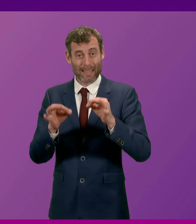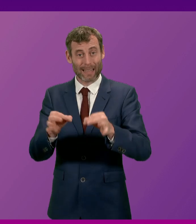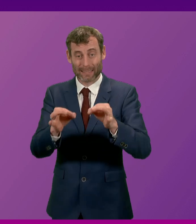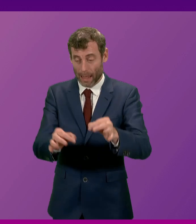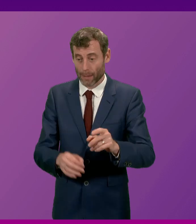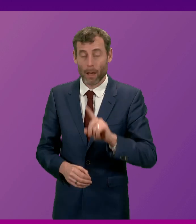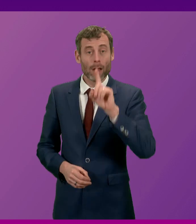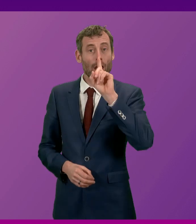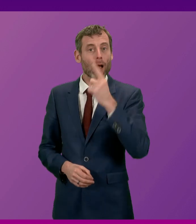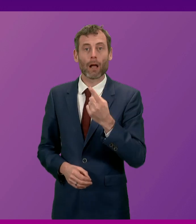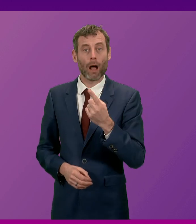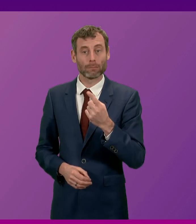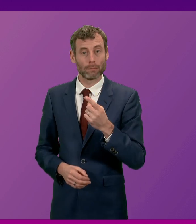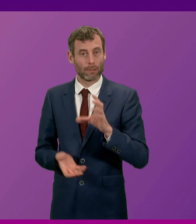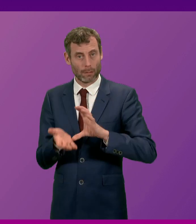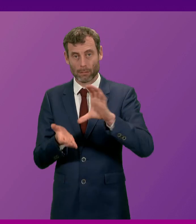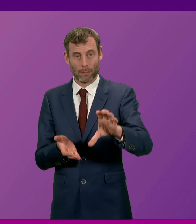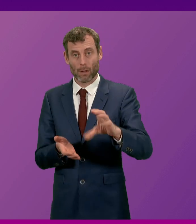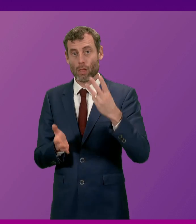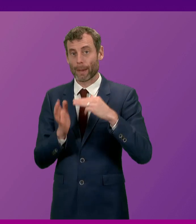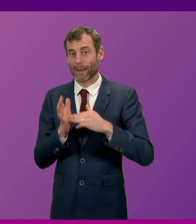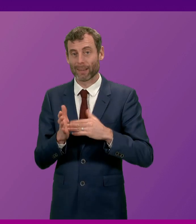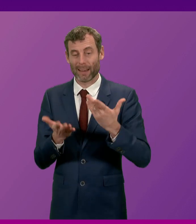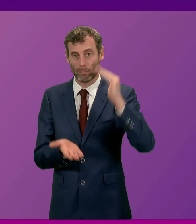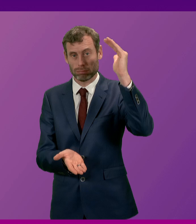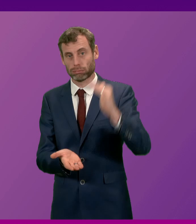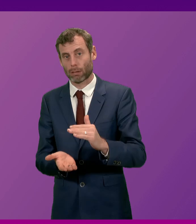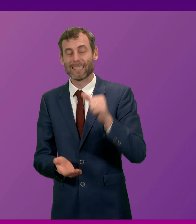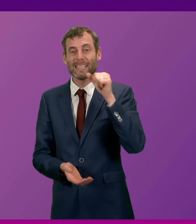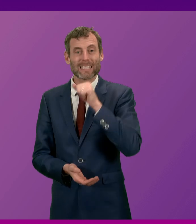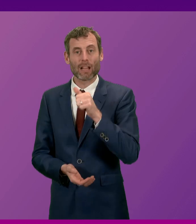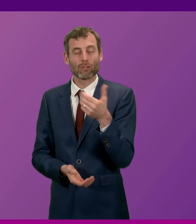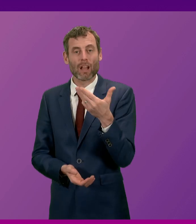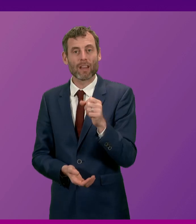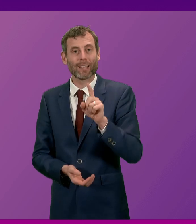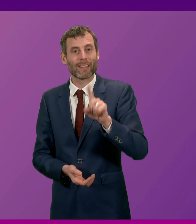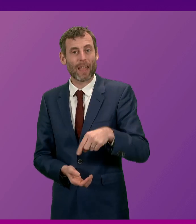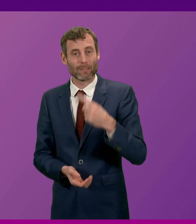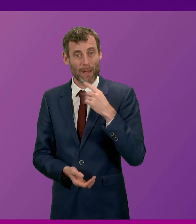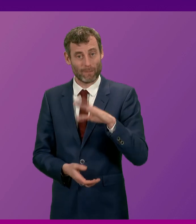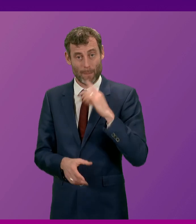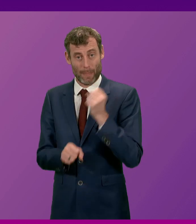it will receive only £669,000 from the Government after receiving £945,000 the previous year.